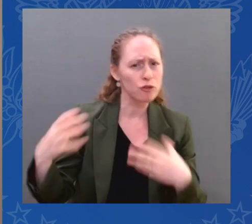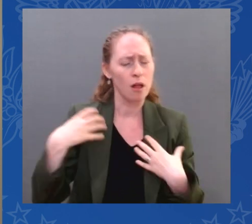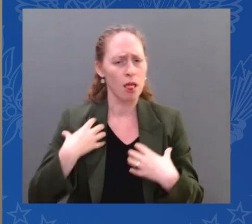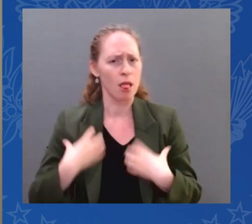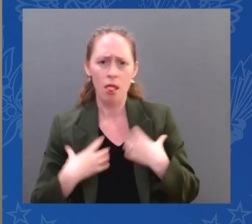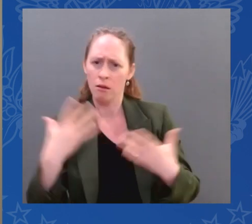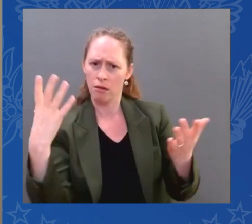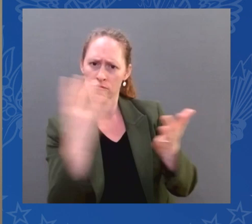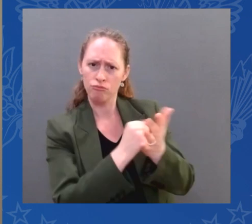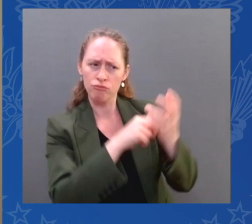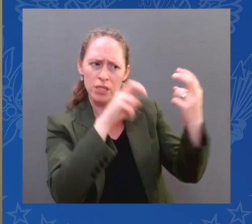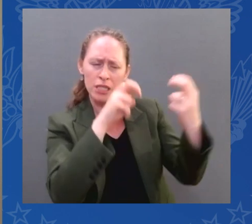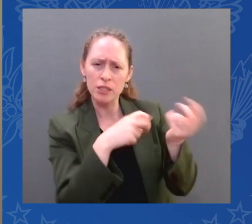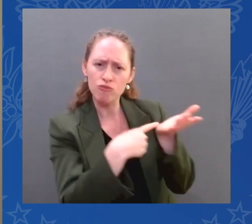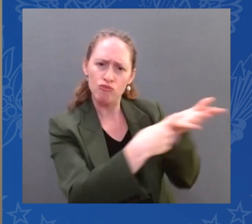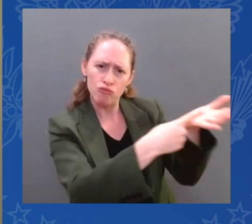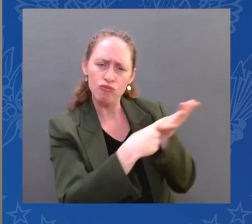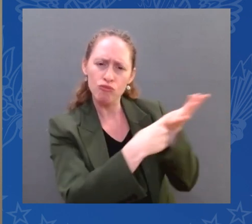for your children older than five years of age.